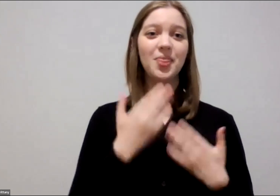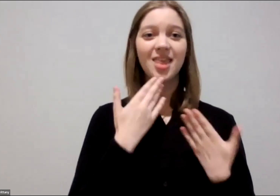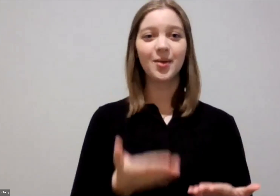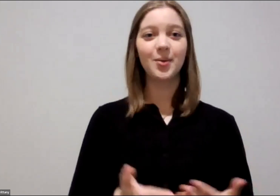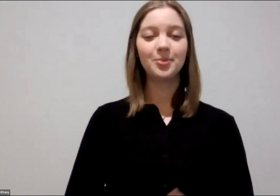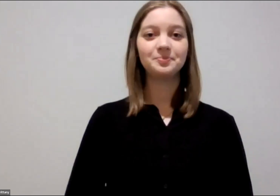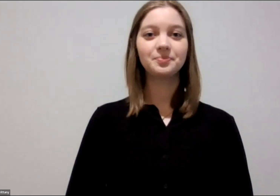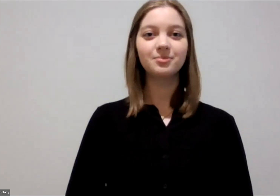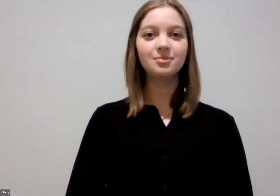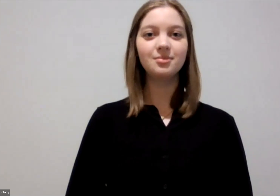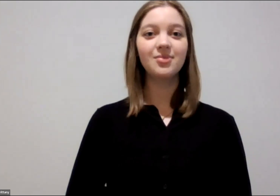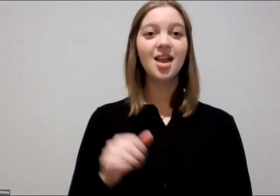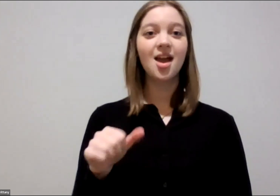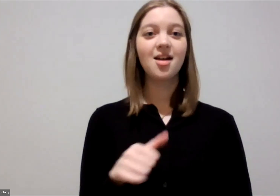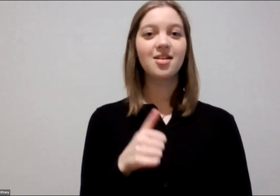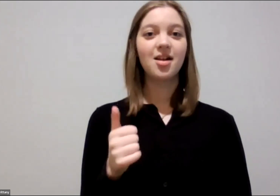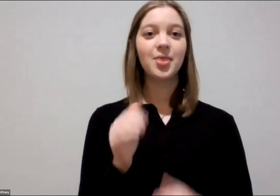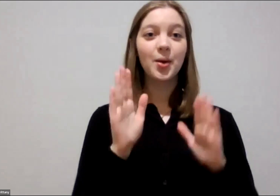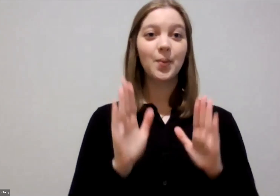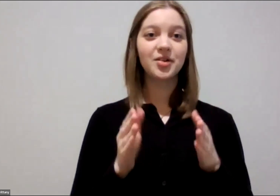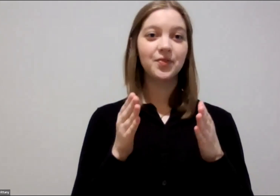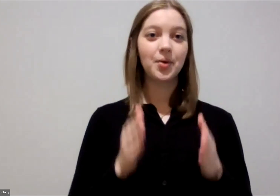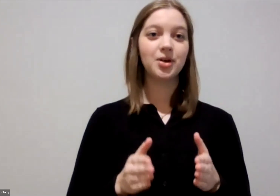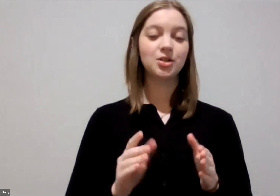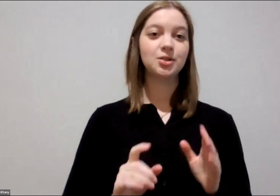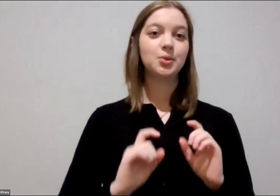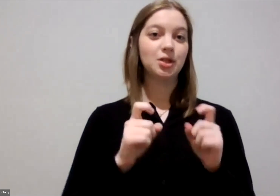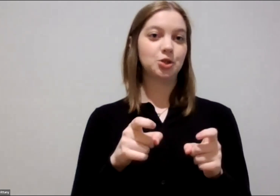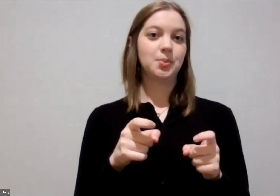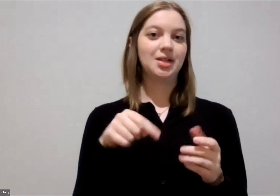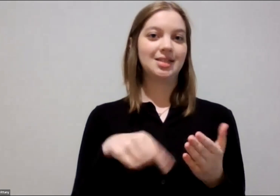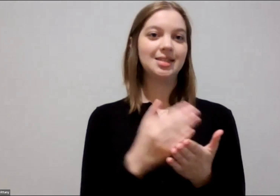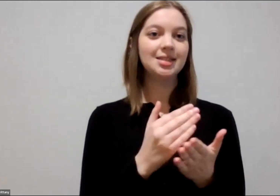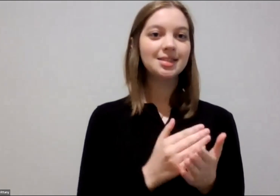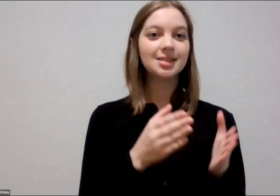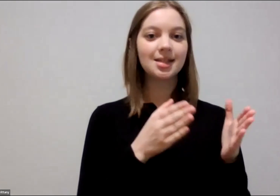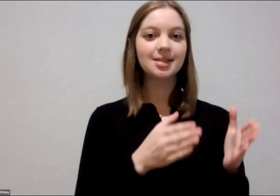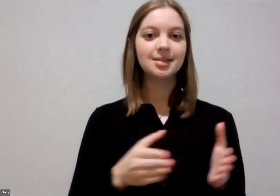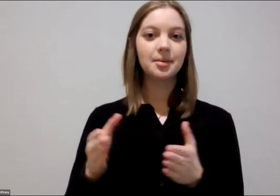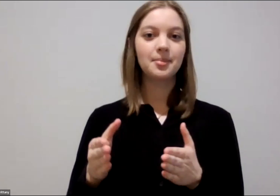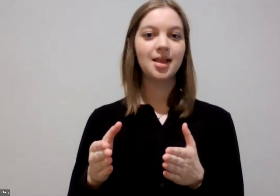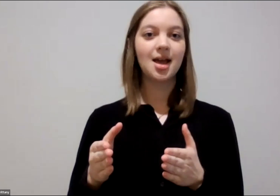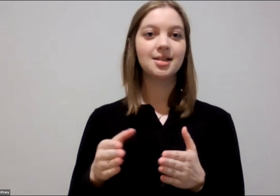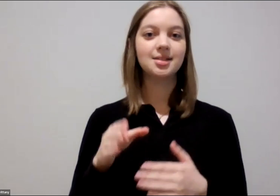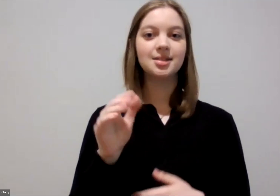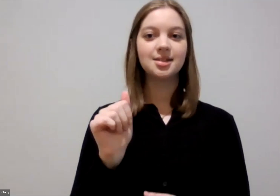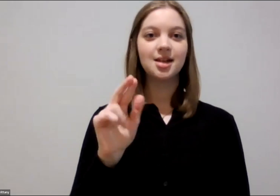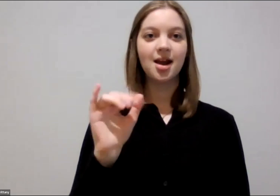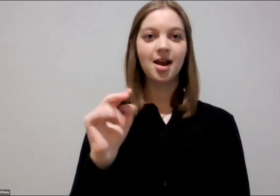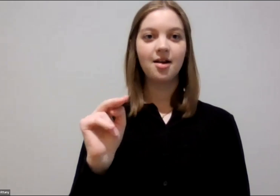So thank you. Another wonderful person who contributed to these lesson plans is Aaron Deval.